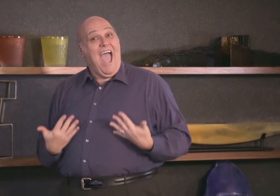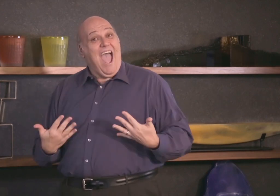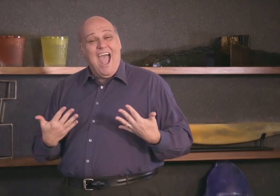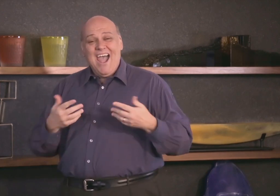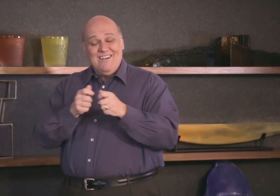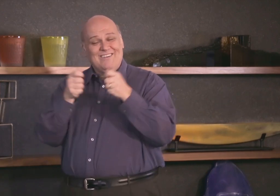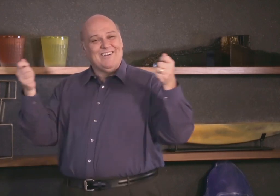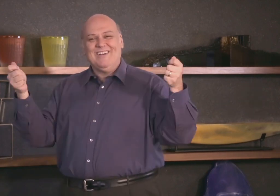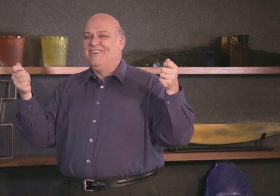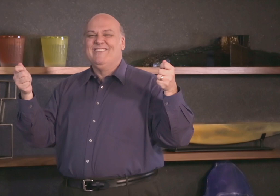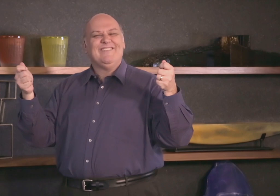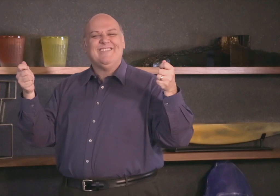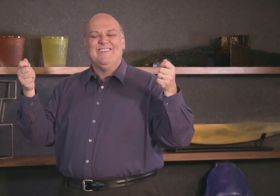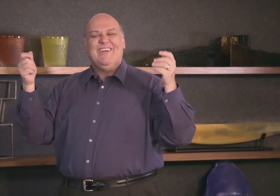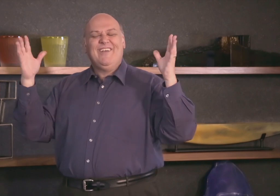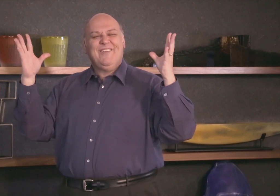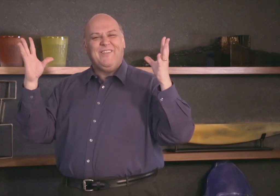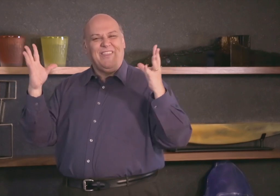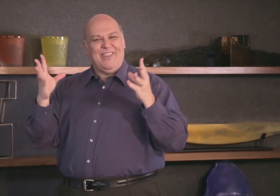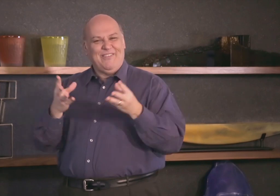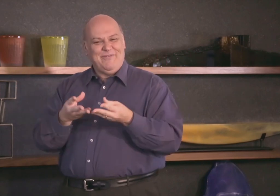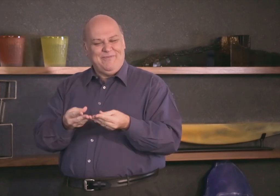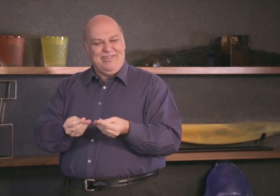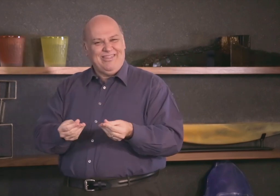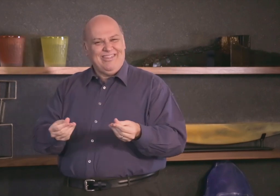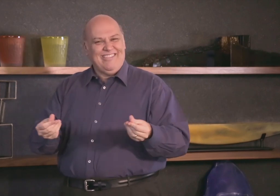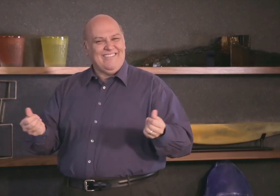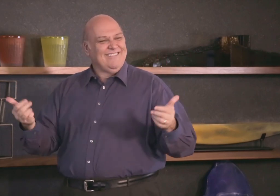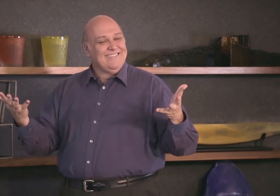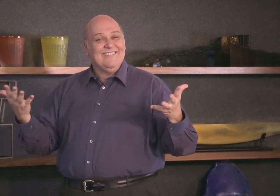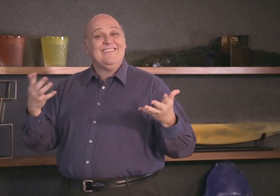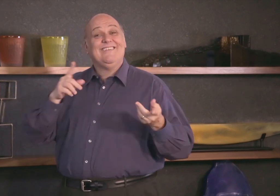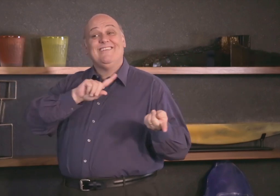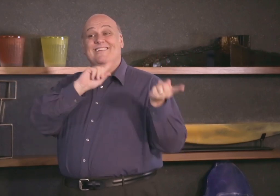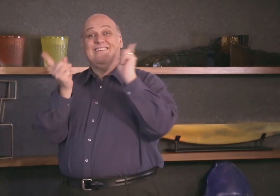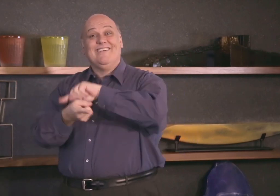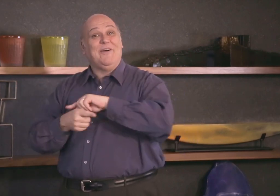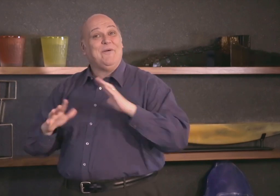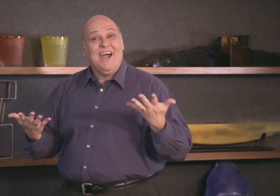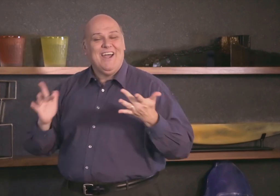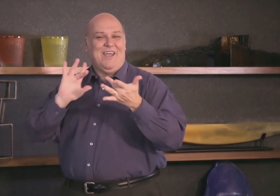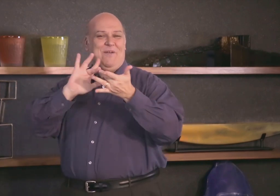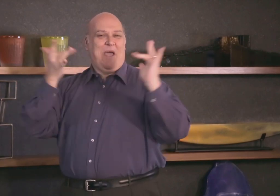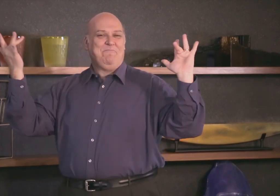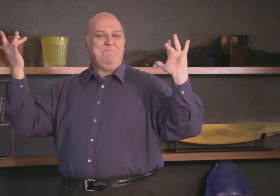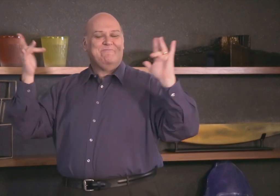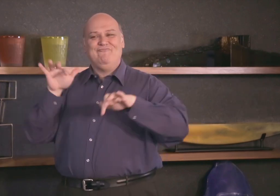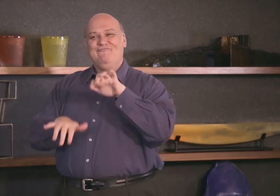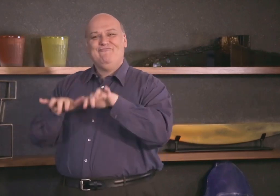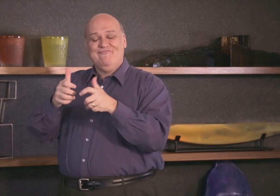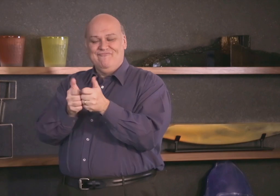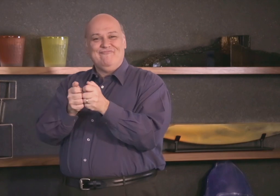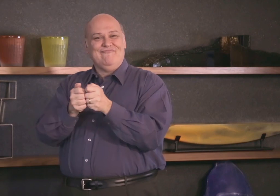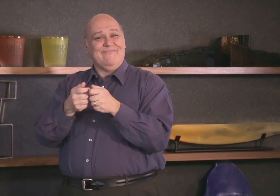Nowadays we no longer read newspapers, instead we read on the Internet on our computers or mobile.